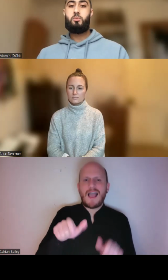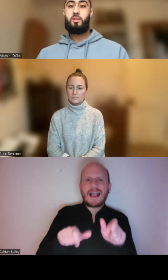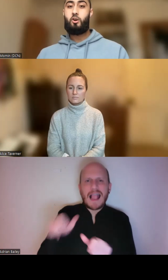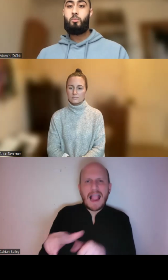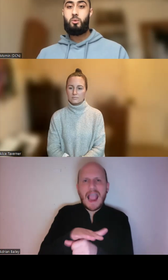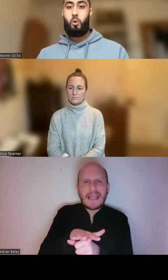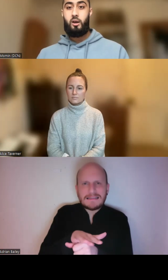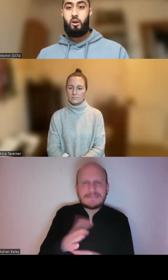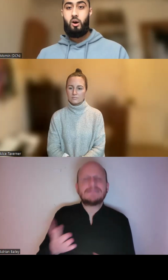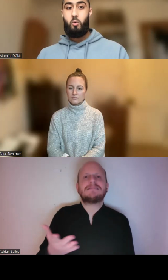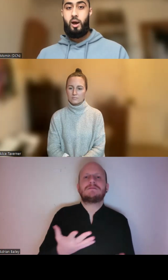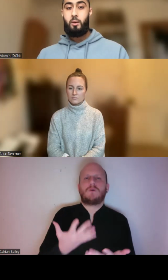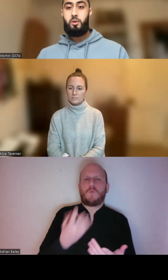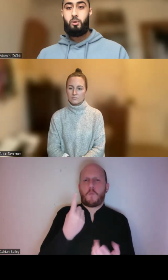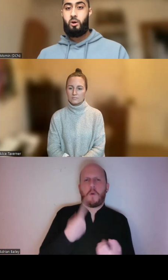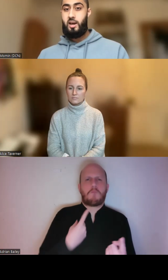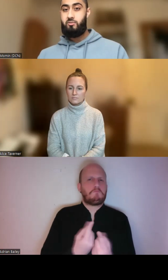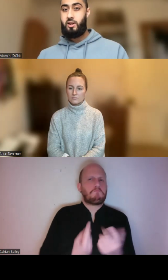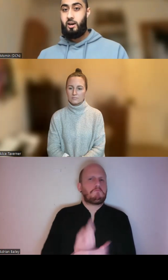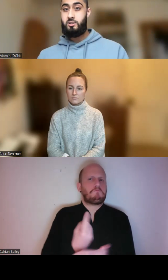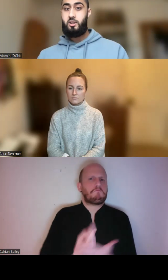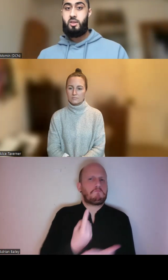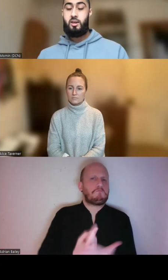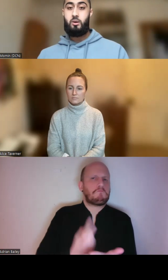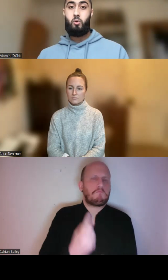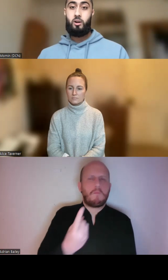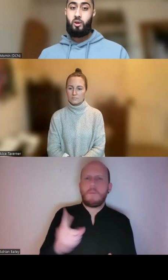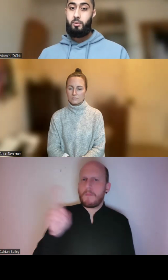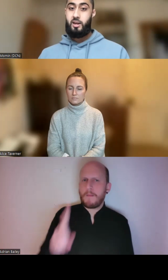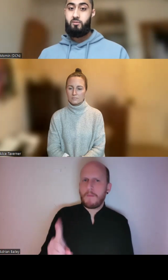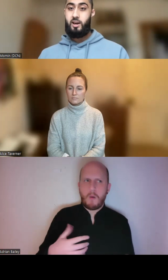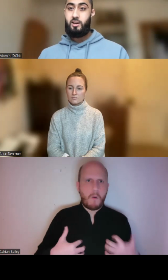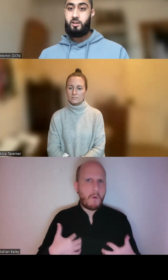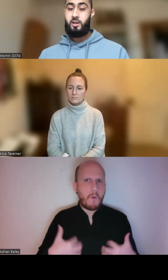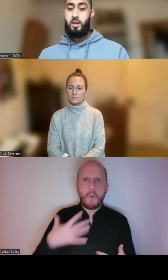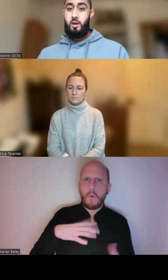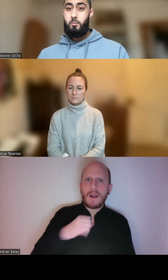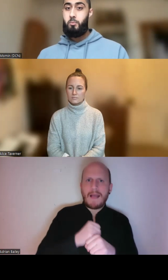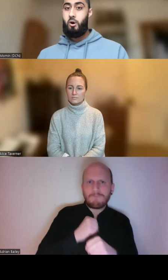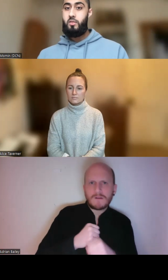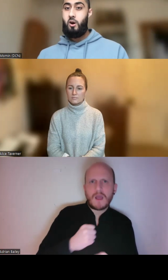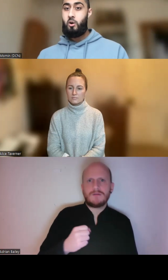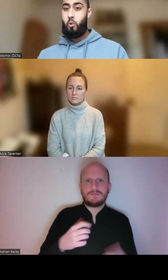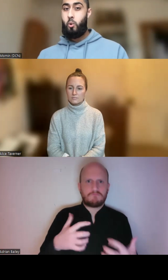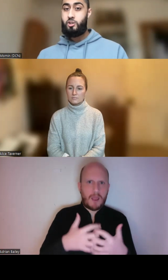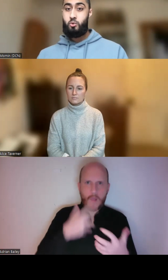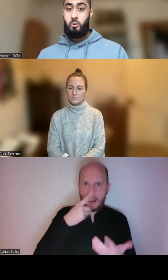something that comes up quite a lot where people want to advertise, they want to look at paid advertising, but they aren't quite sure